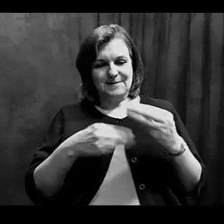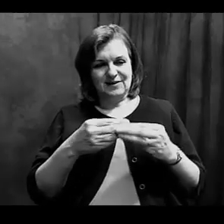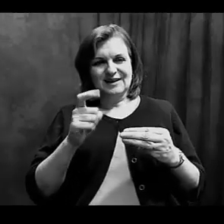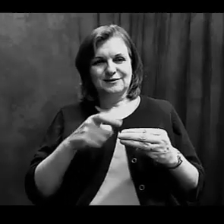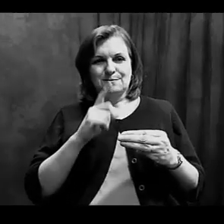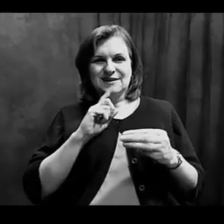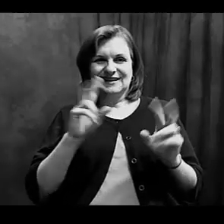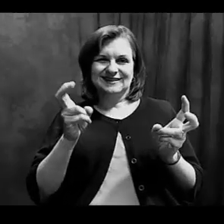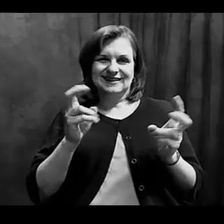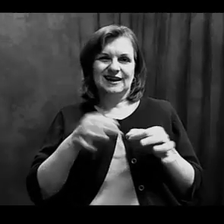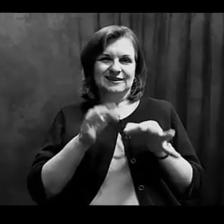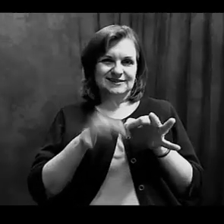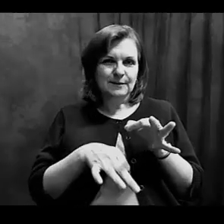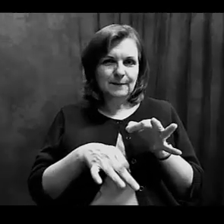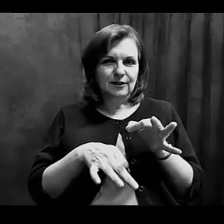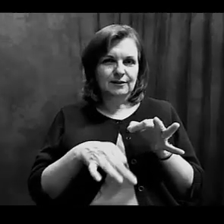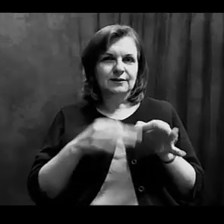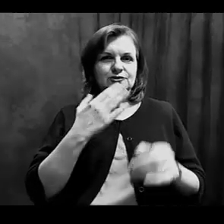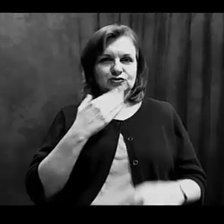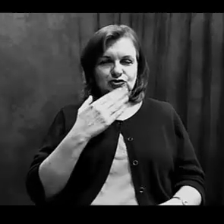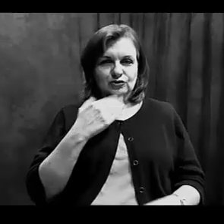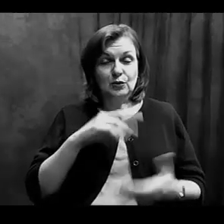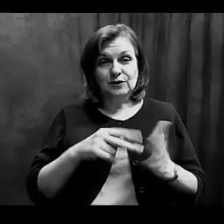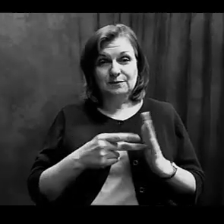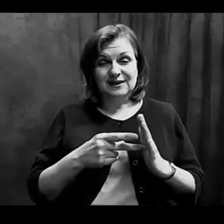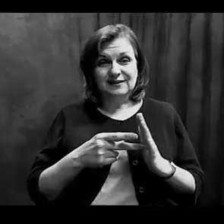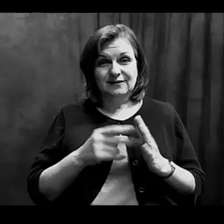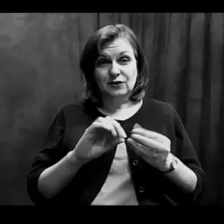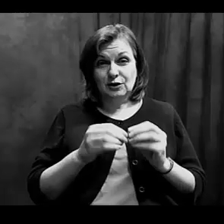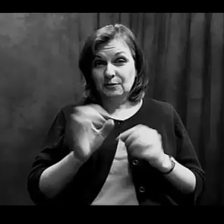it has to be a simple sugar meaning